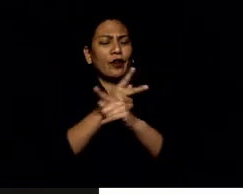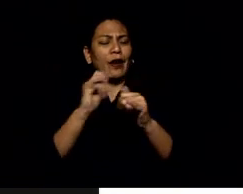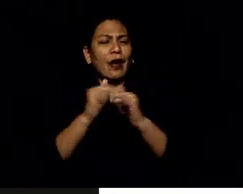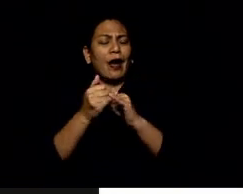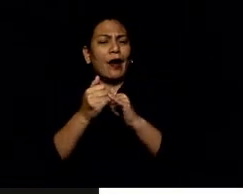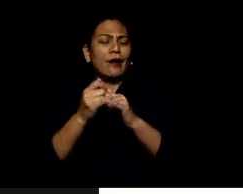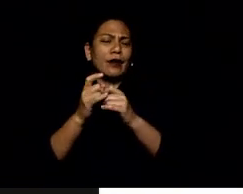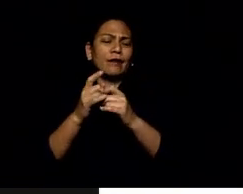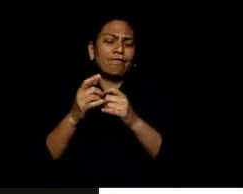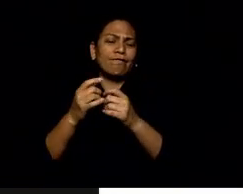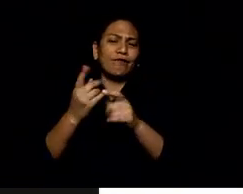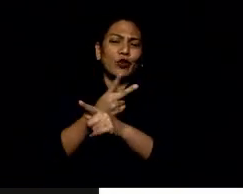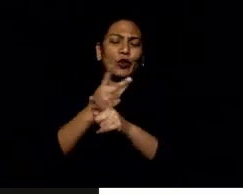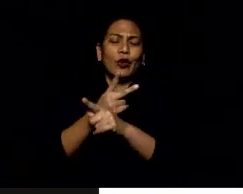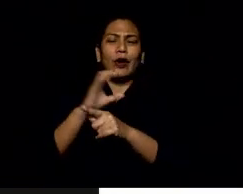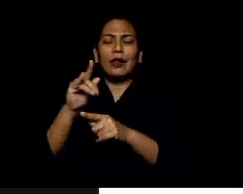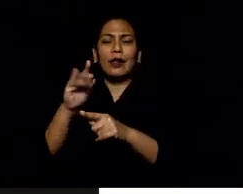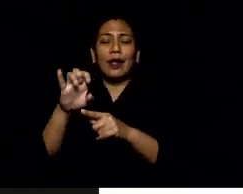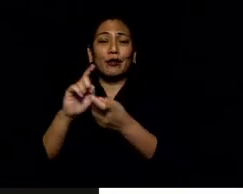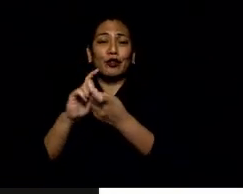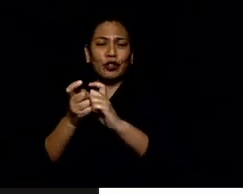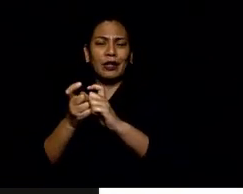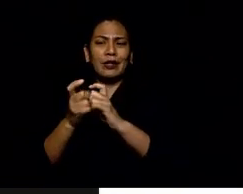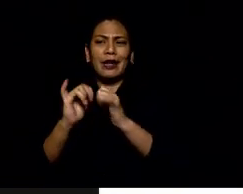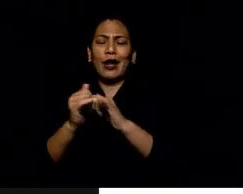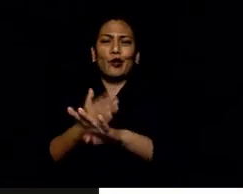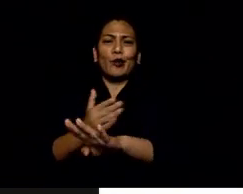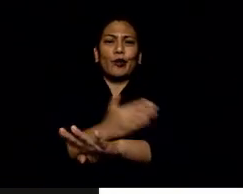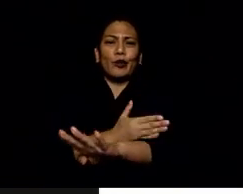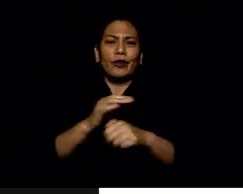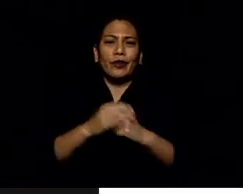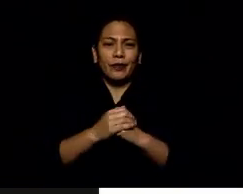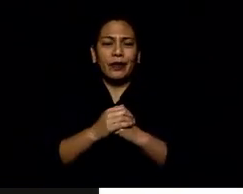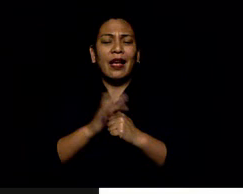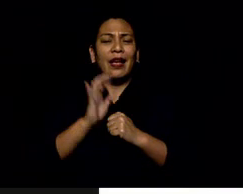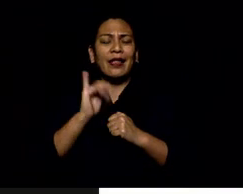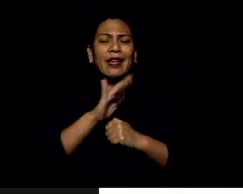kind of fundamental founding beliefs, you could say.